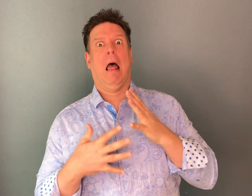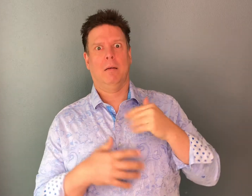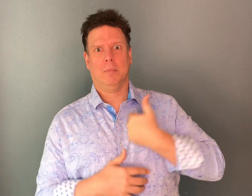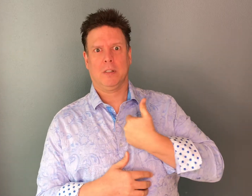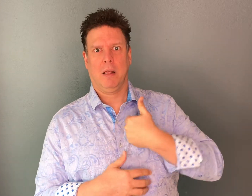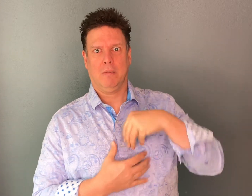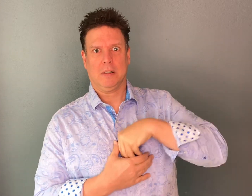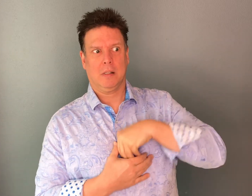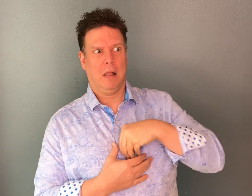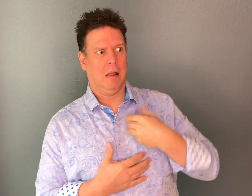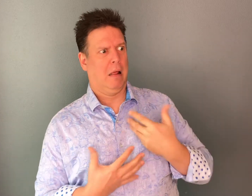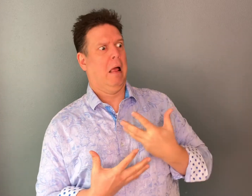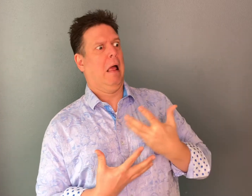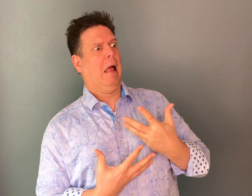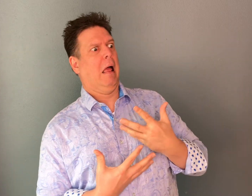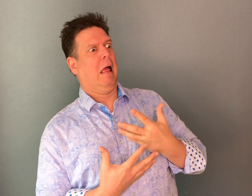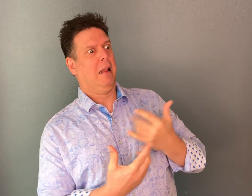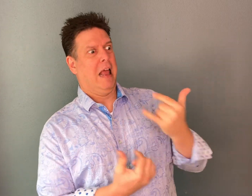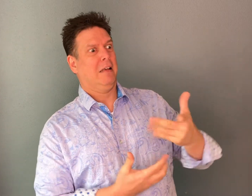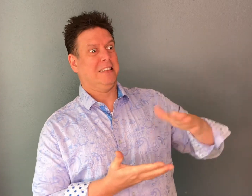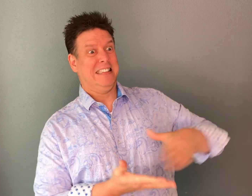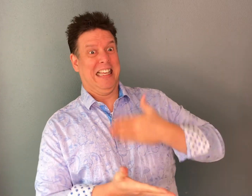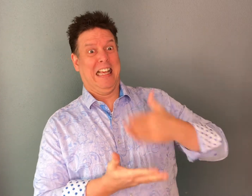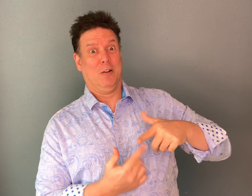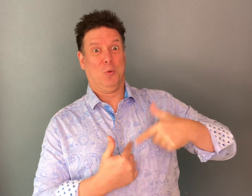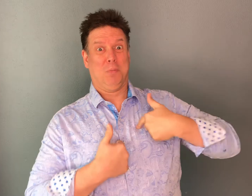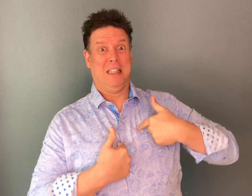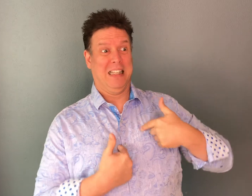feeling this big-time inside and I'm standing there and then this guy is